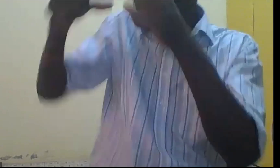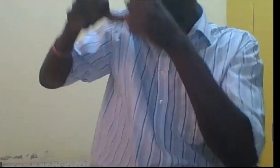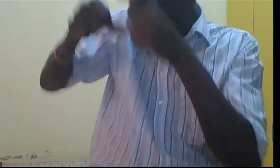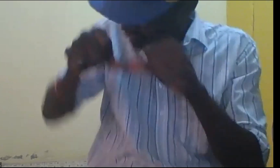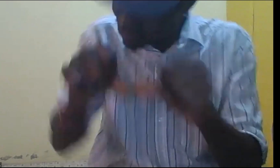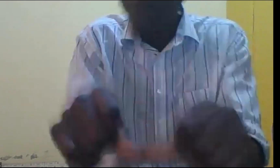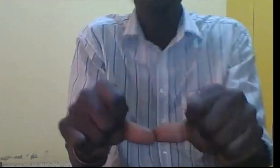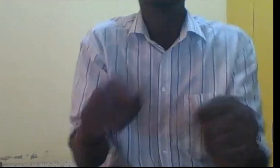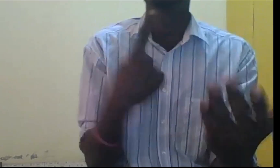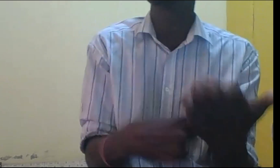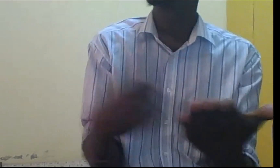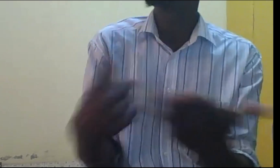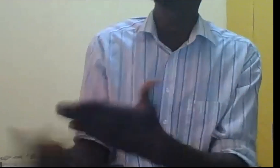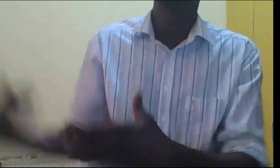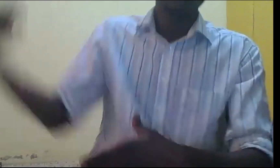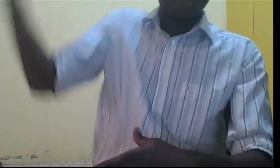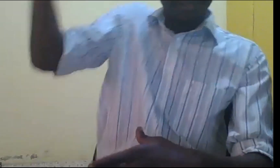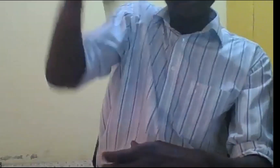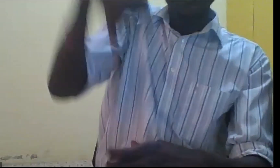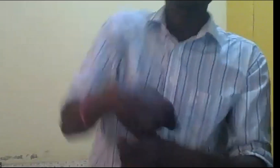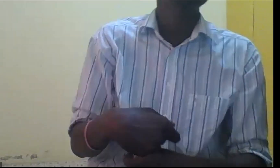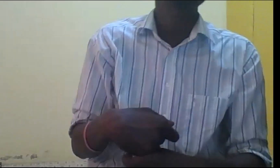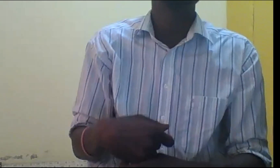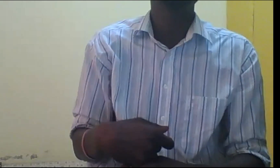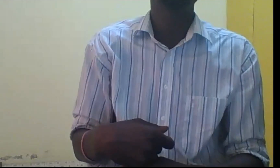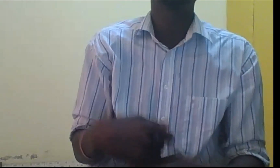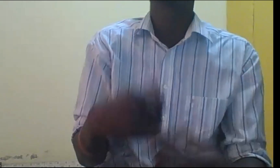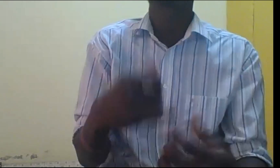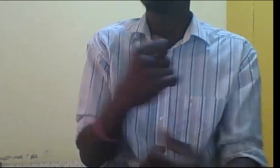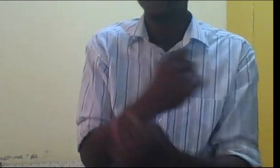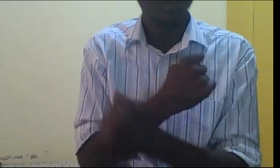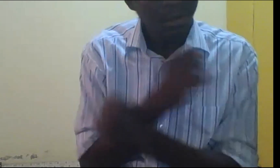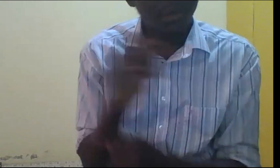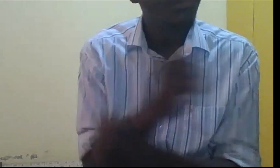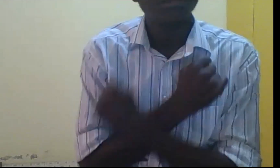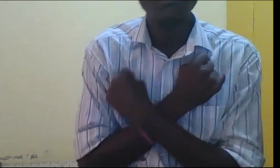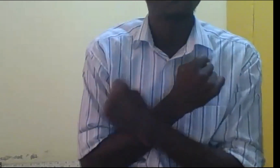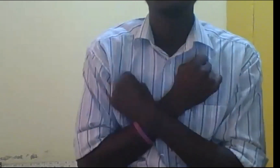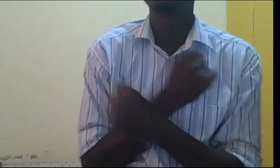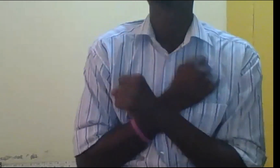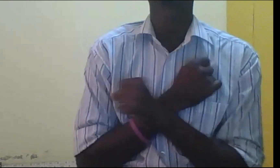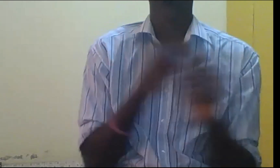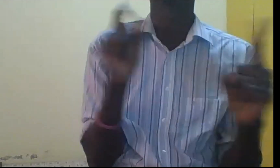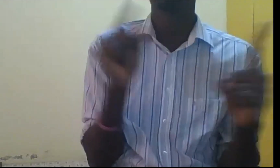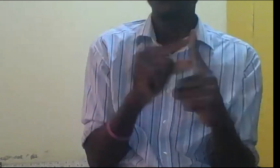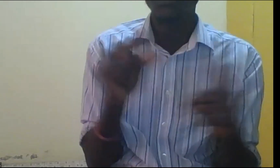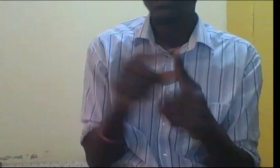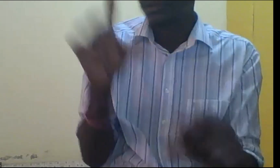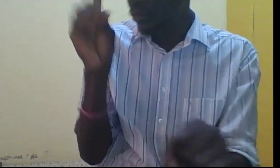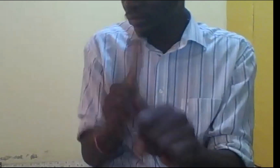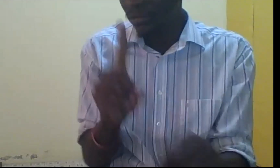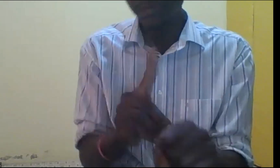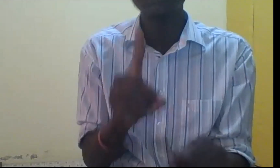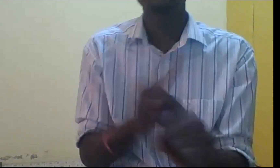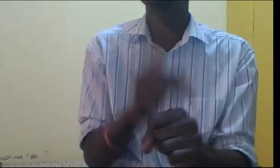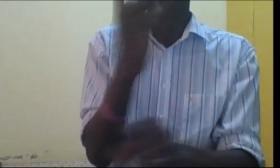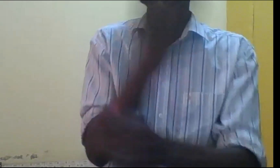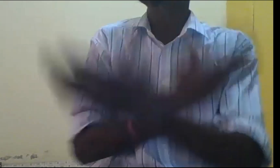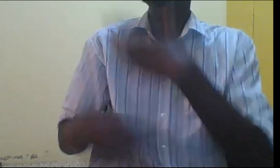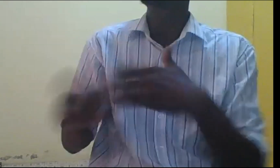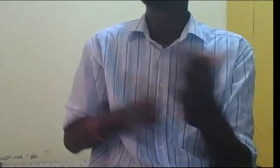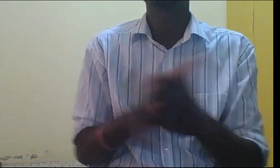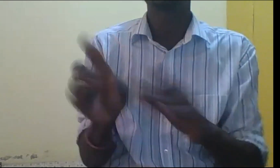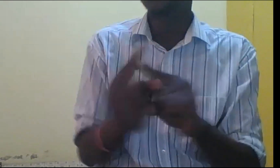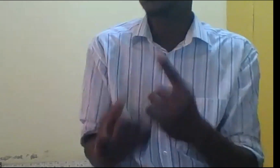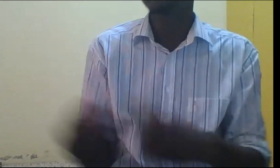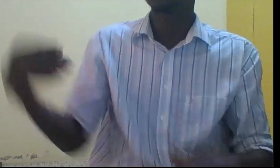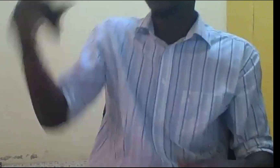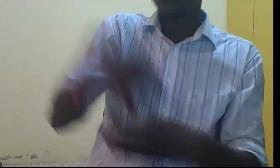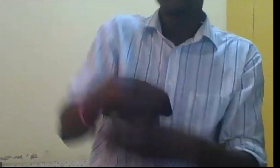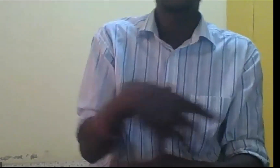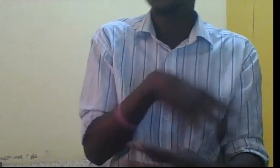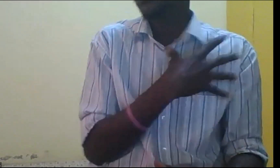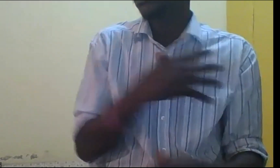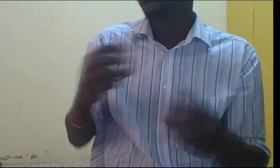Inclusion. I love this code, which I read in an article from a Disability Rights group on Disability culture which said that inclusion and access are not a destination.